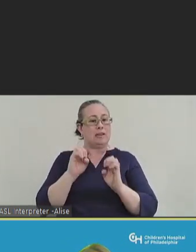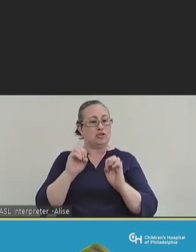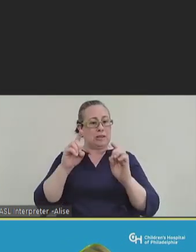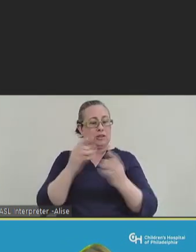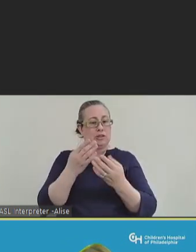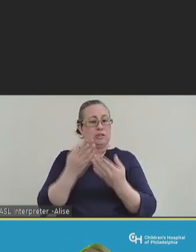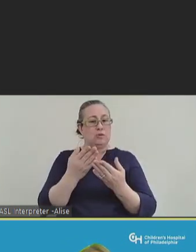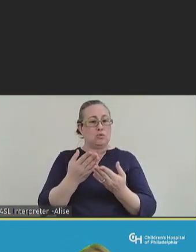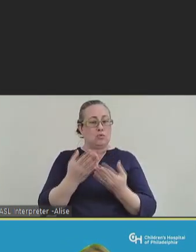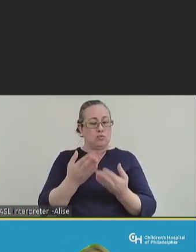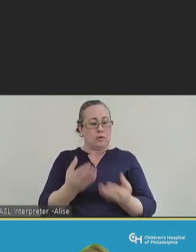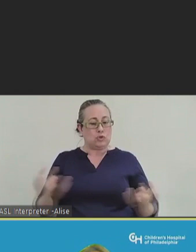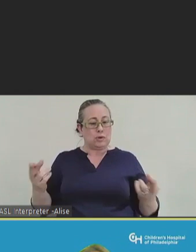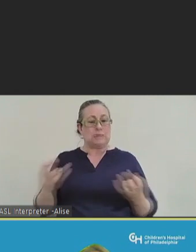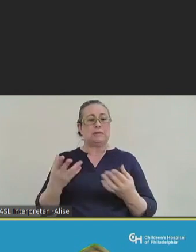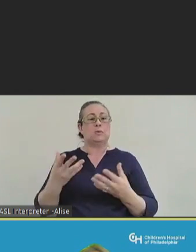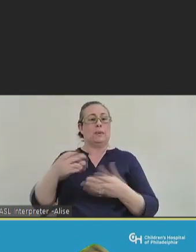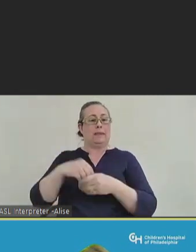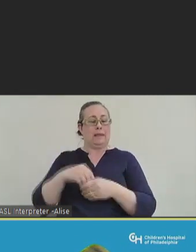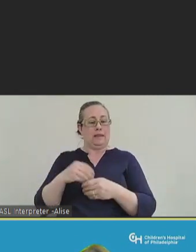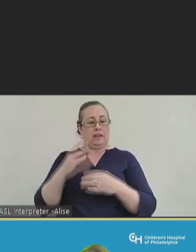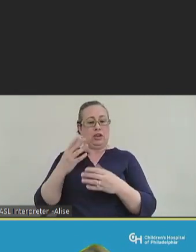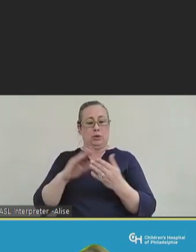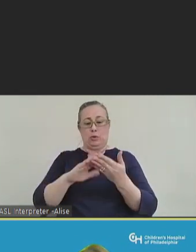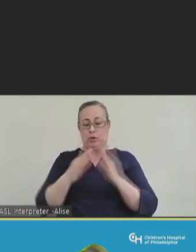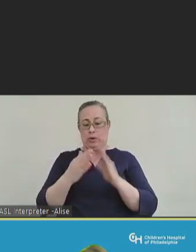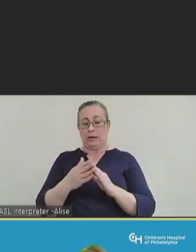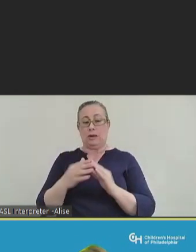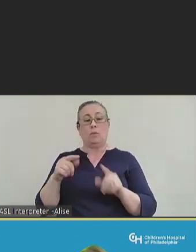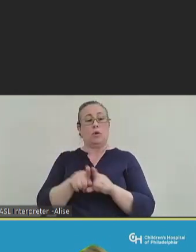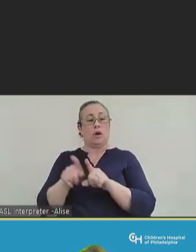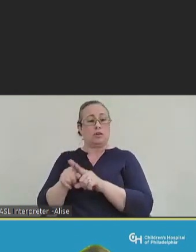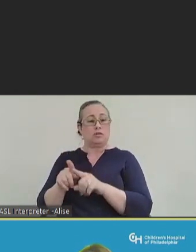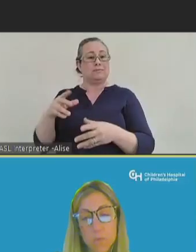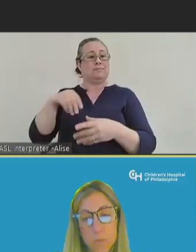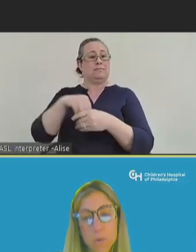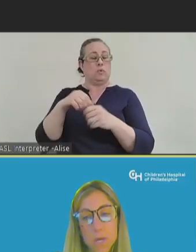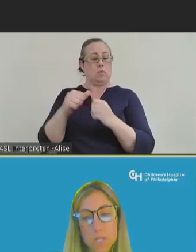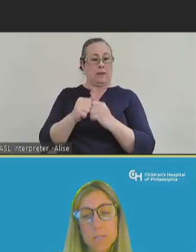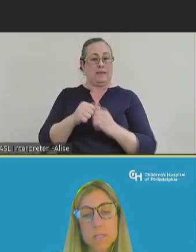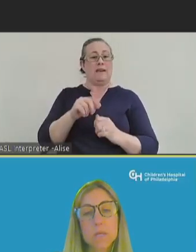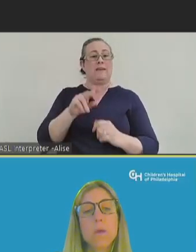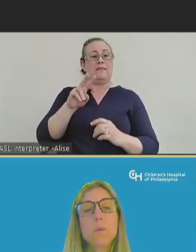community. We are actively engaged in a vaccine pain management quality improvement project,